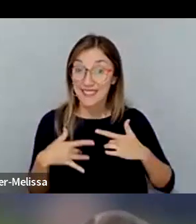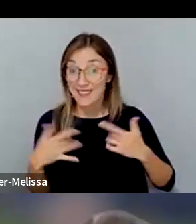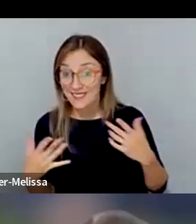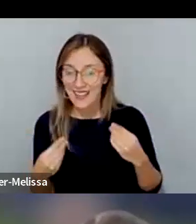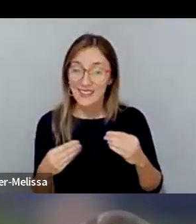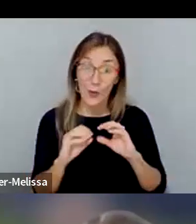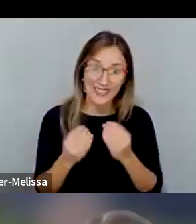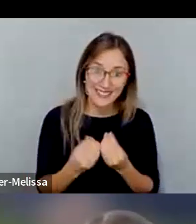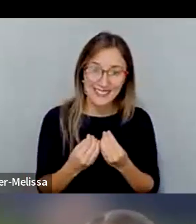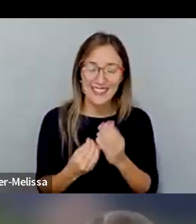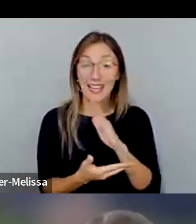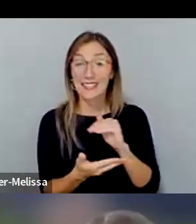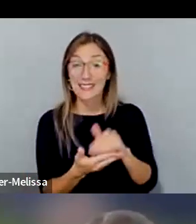We ran into this a lot at the APRIL conference. We are a